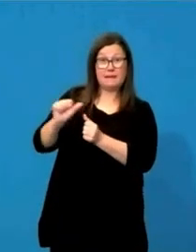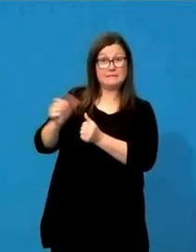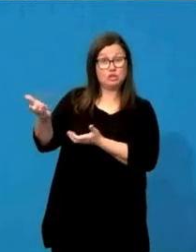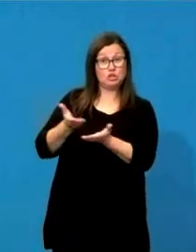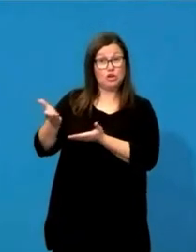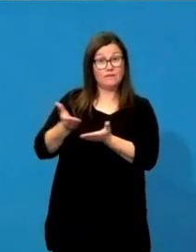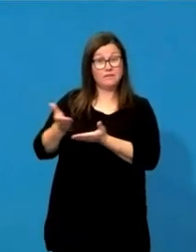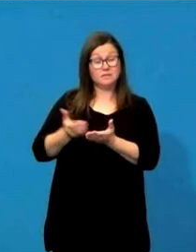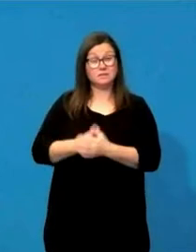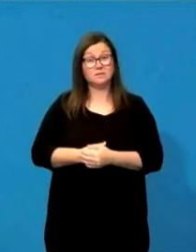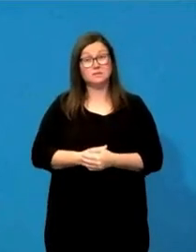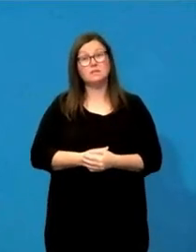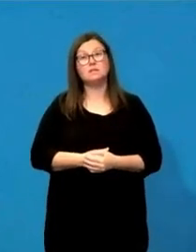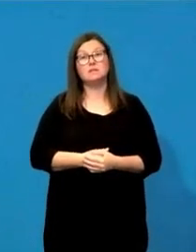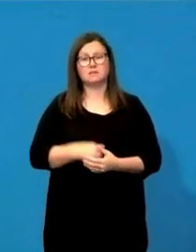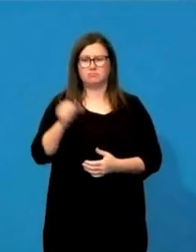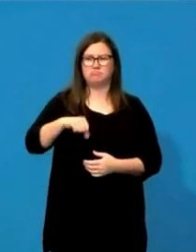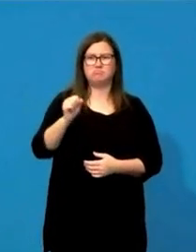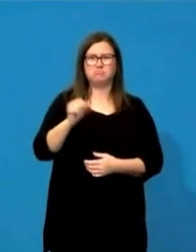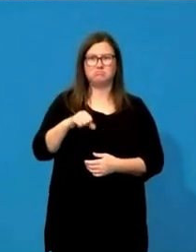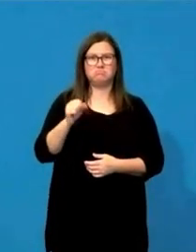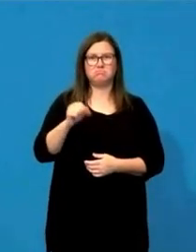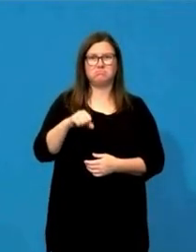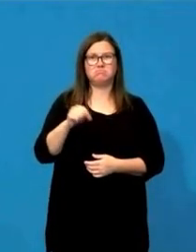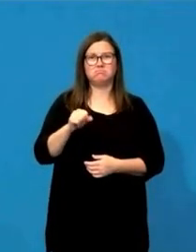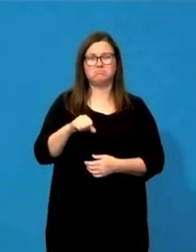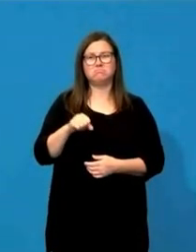I think so. Because there's more opportunity for them to, you know,